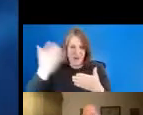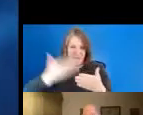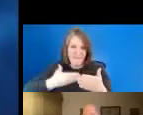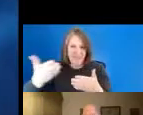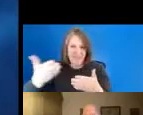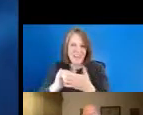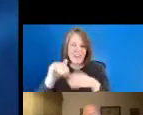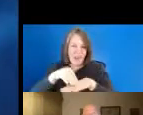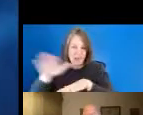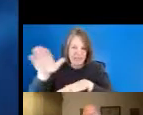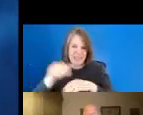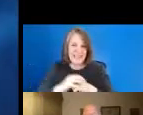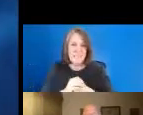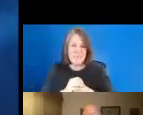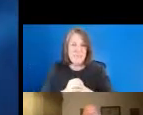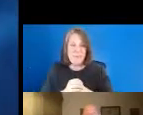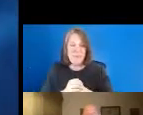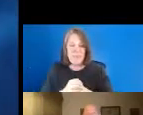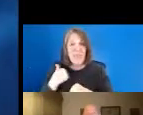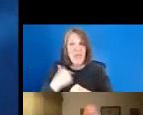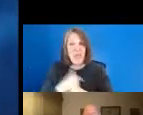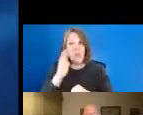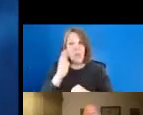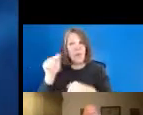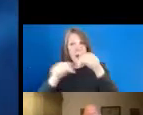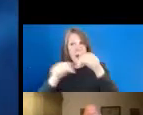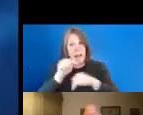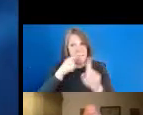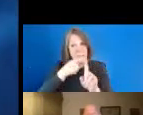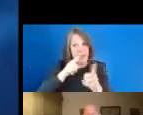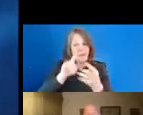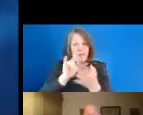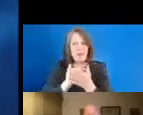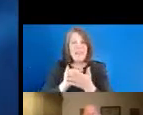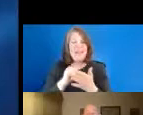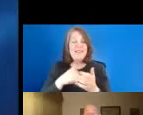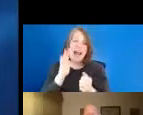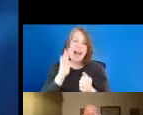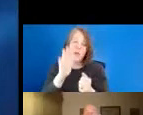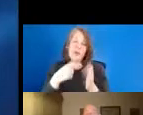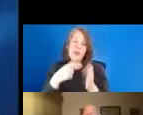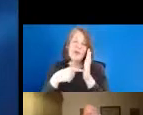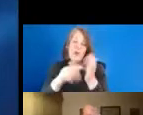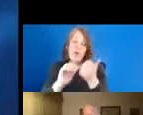16:19:27 We are going to come back to this and I will show you how to login if you have